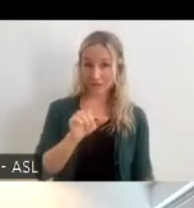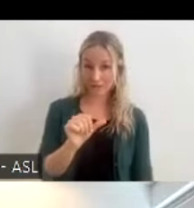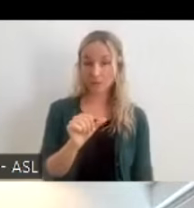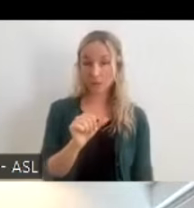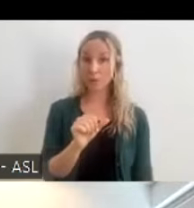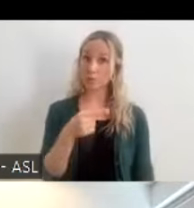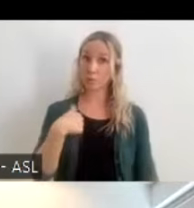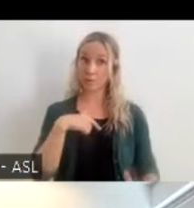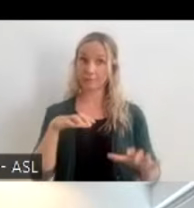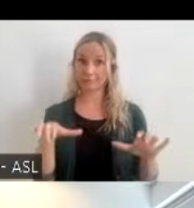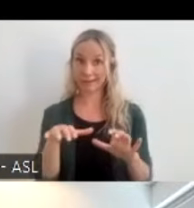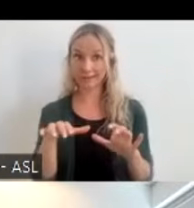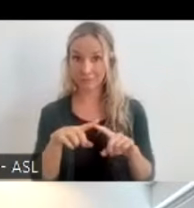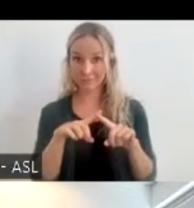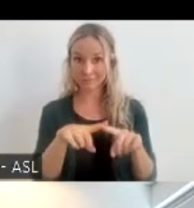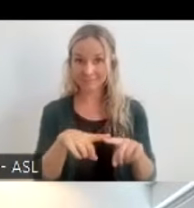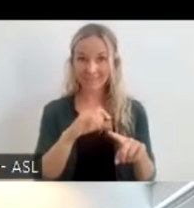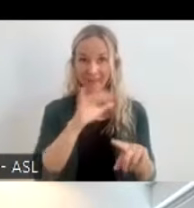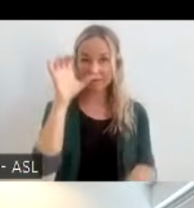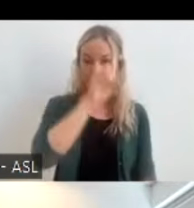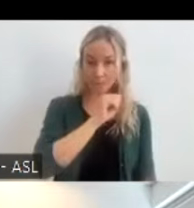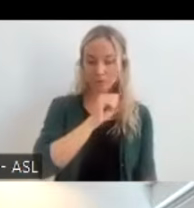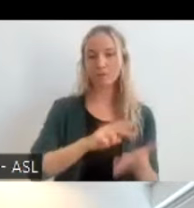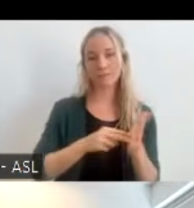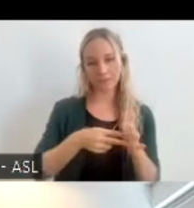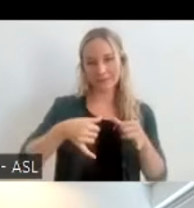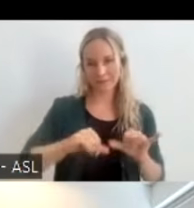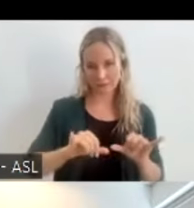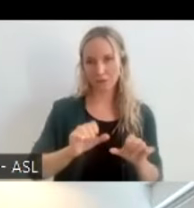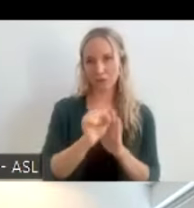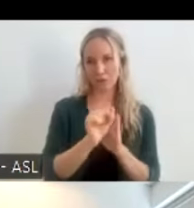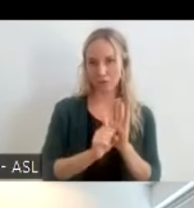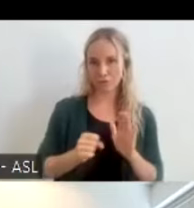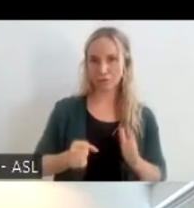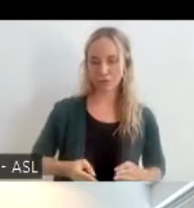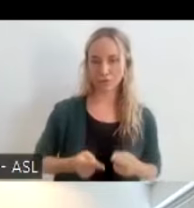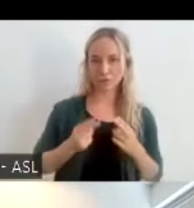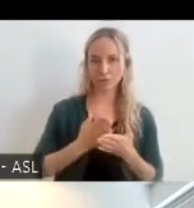Disabilities Act with one important distinction that I' ll cover here now, So when we' re talking about the Americans